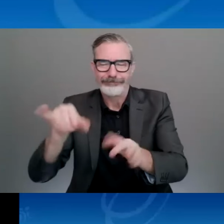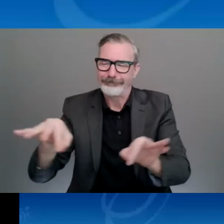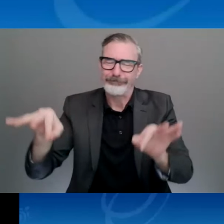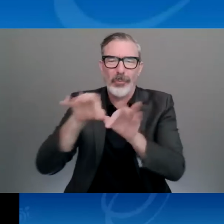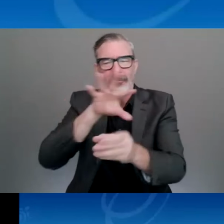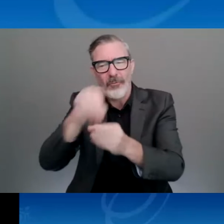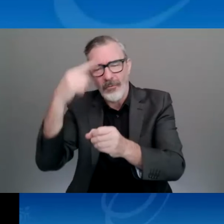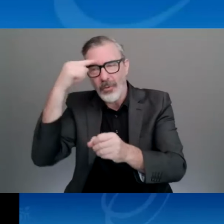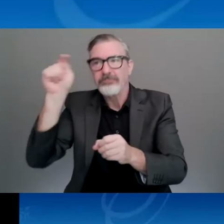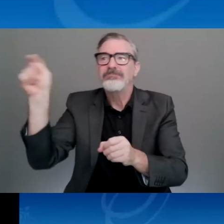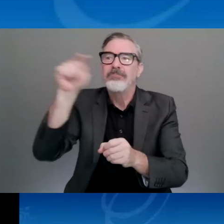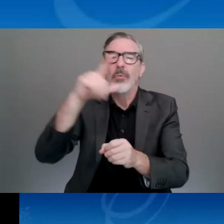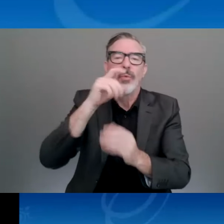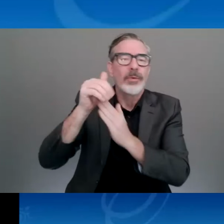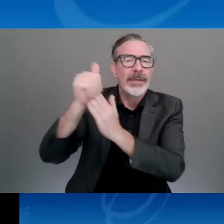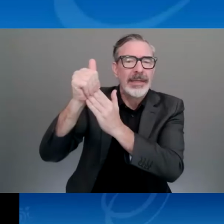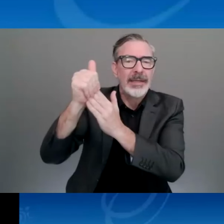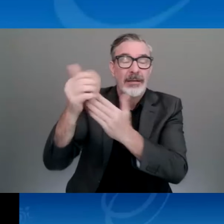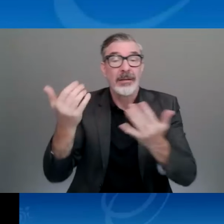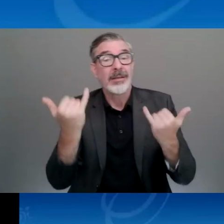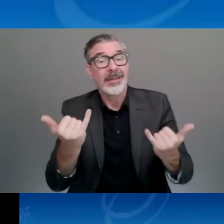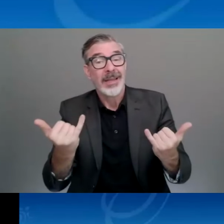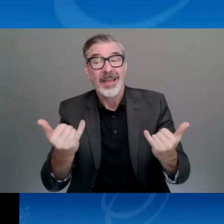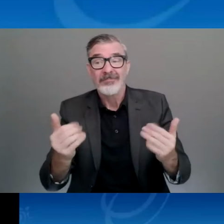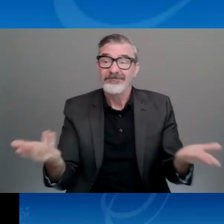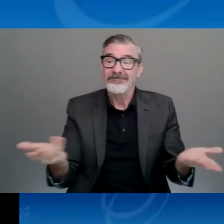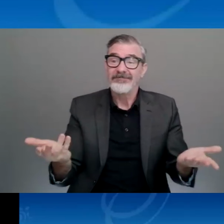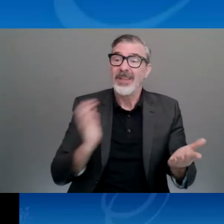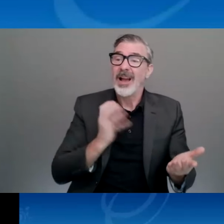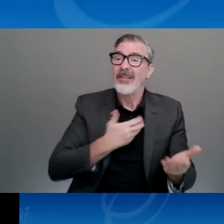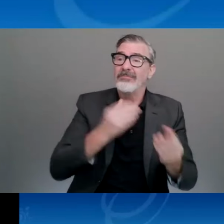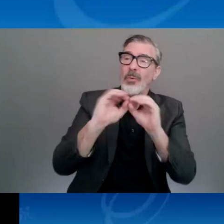in today's culture that is necessary and has been forgotten.